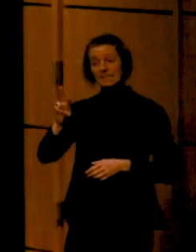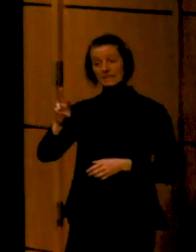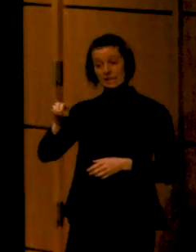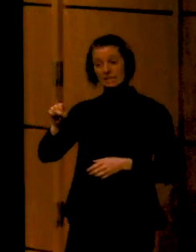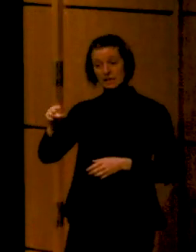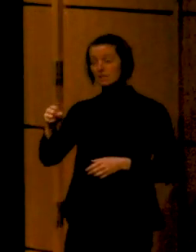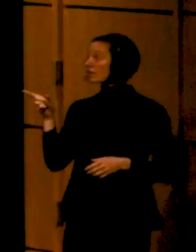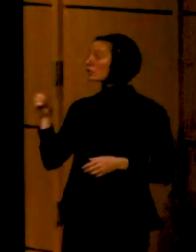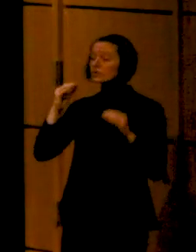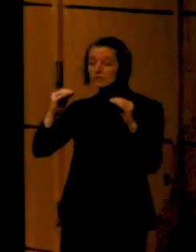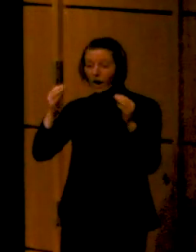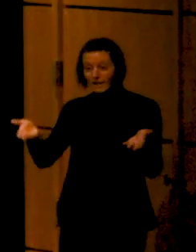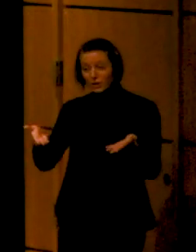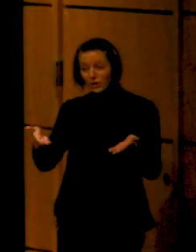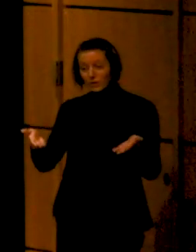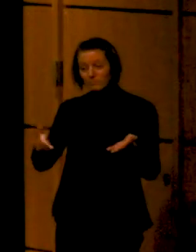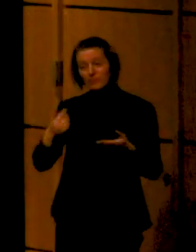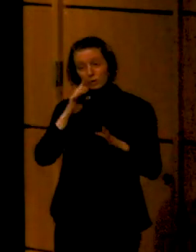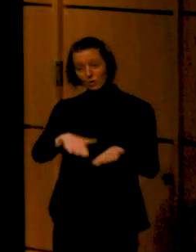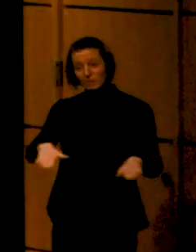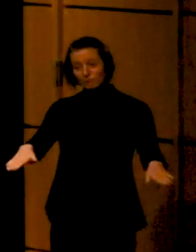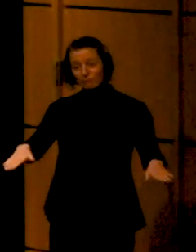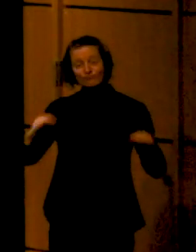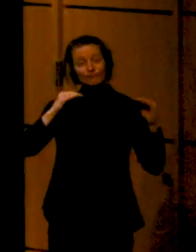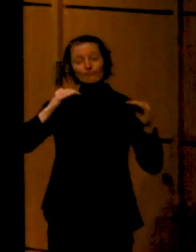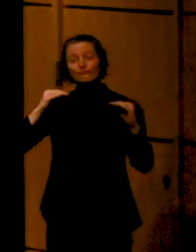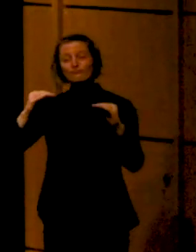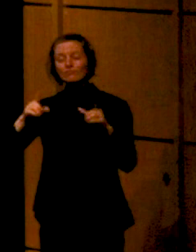at the Portland Art Museum, and the following year, she was named to the Faculty of the